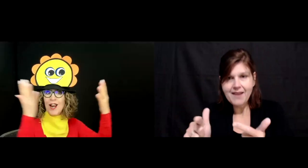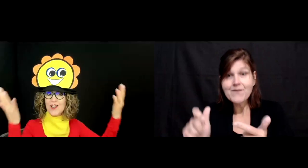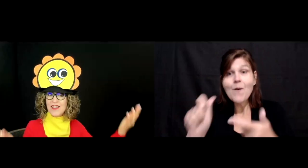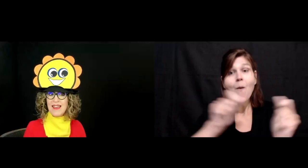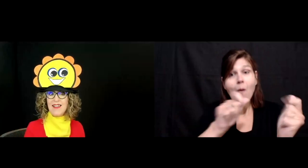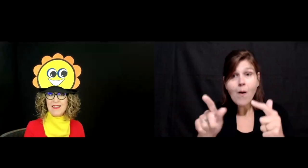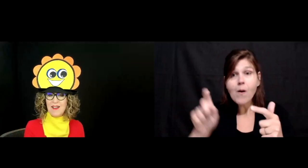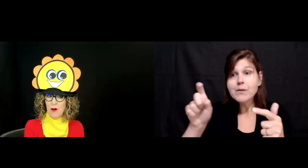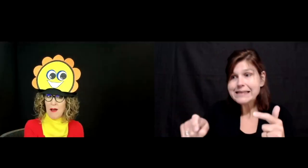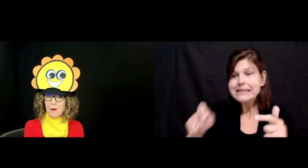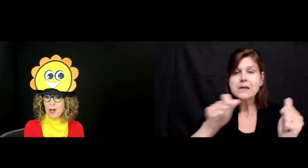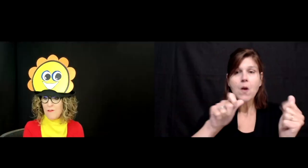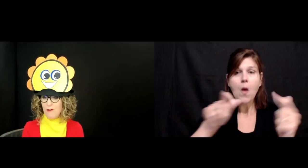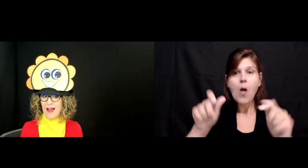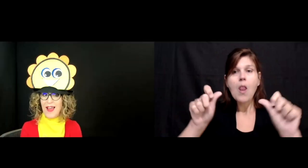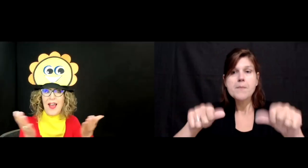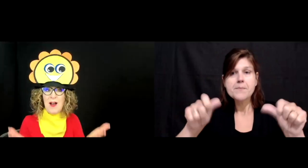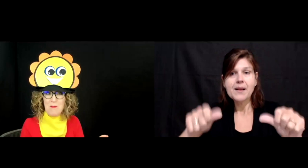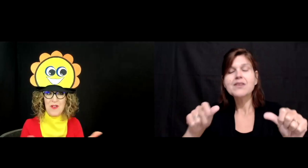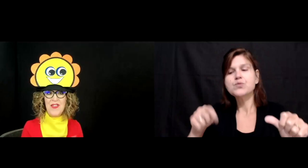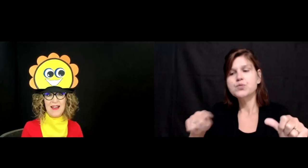you'll understand where I'm coming from, I hope, with that.